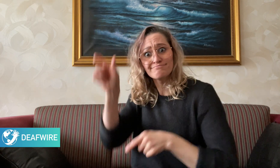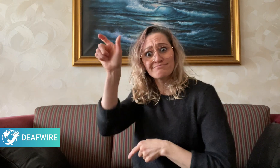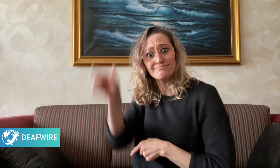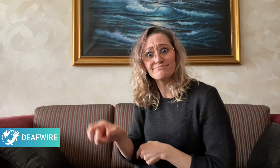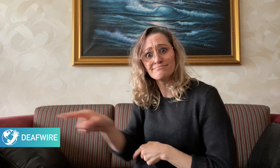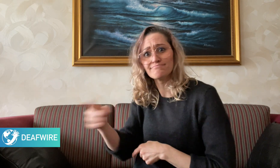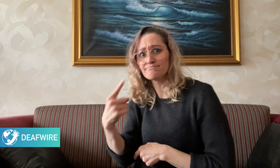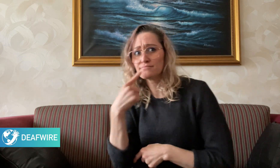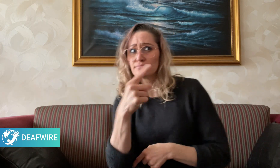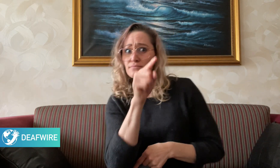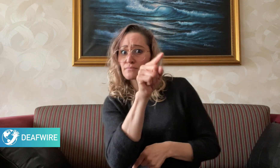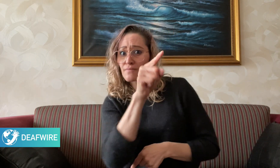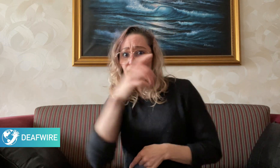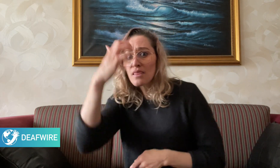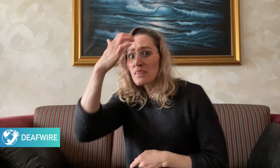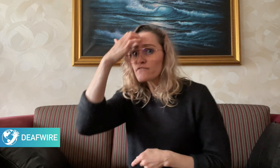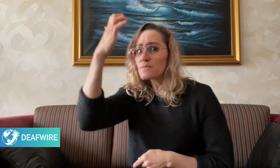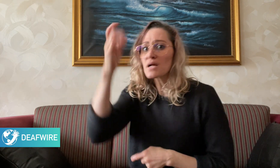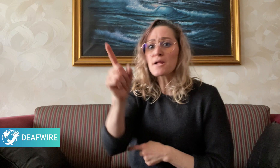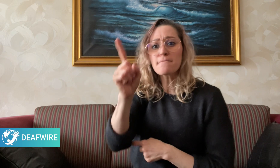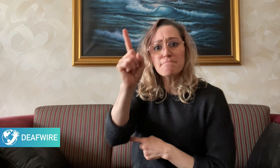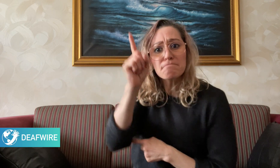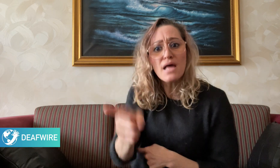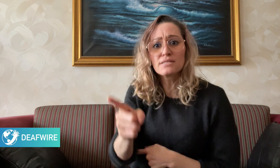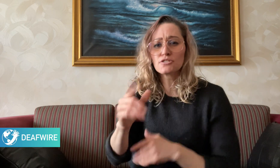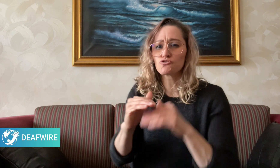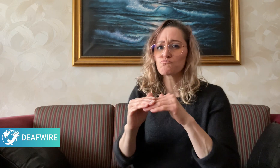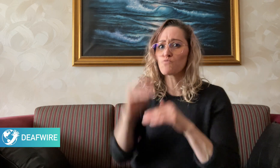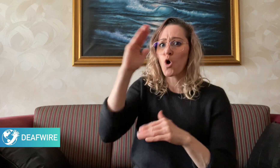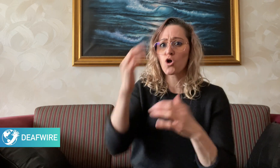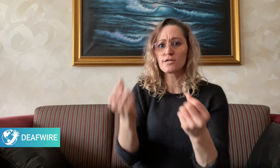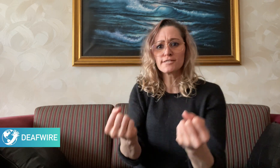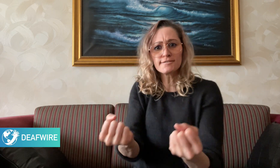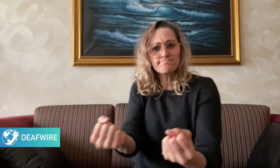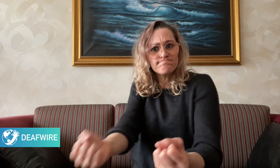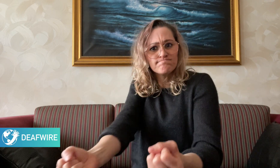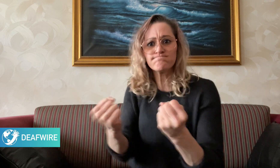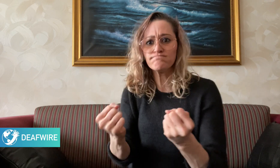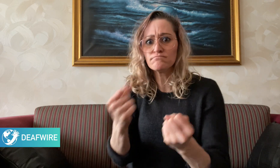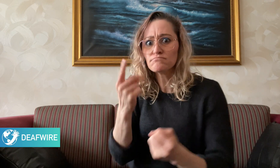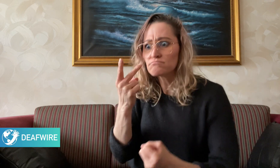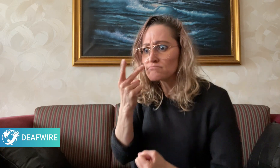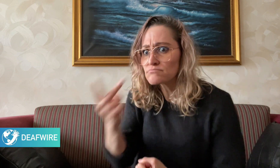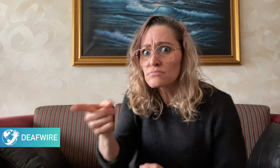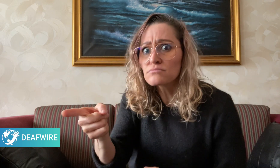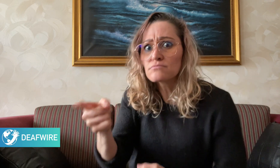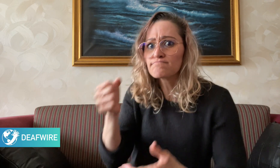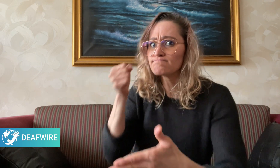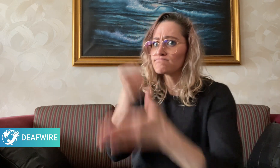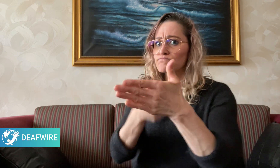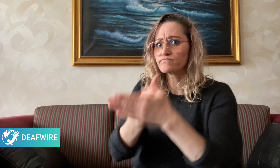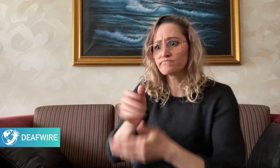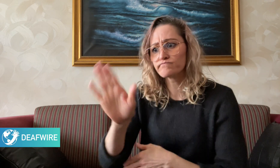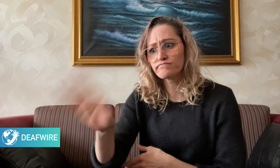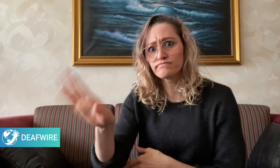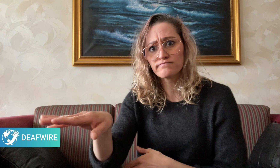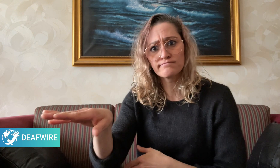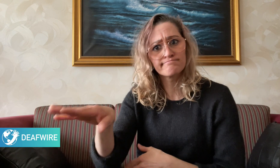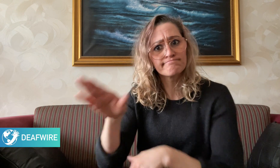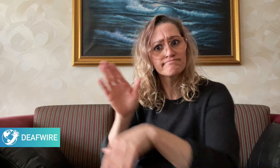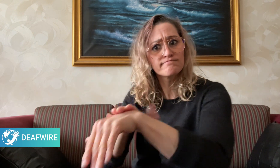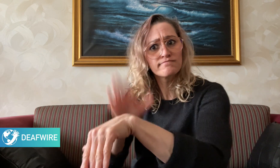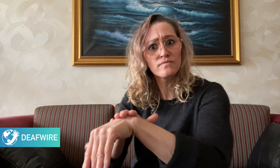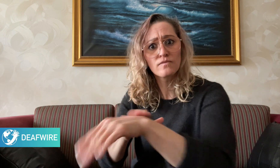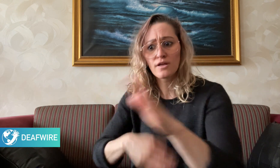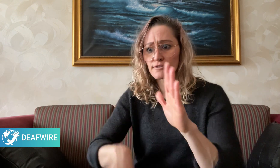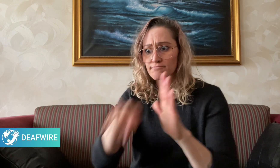says the government needs to take stronger action to enforce